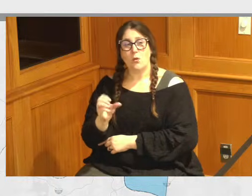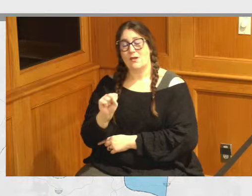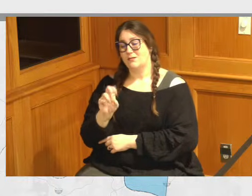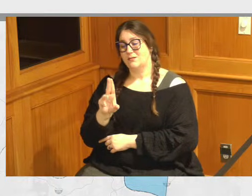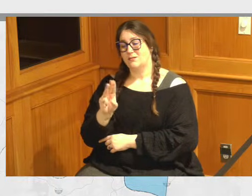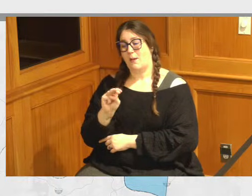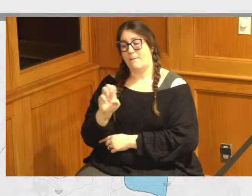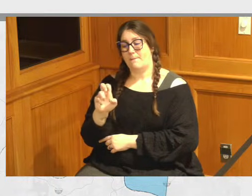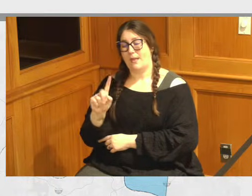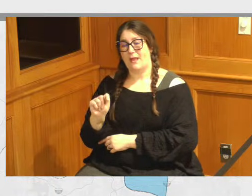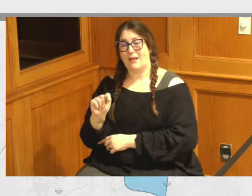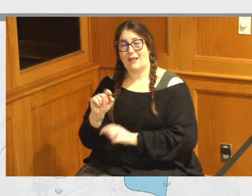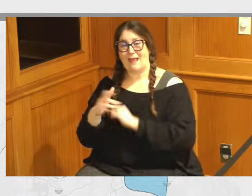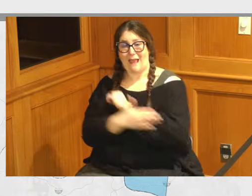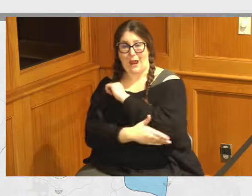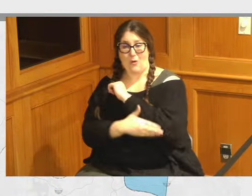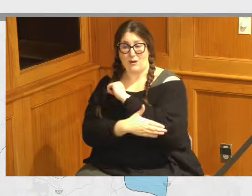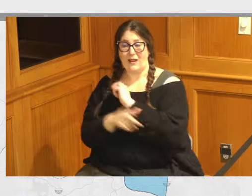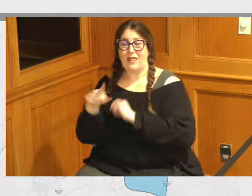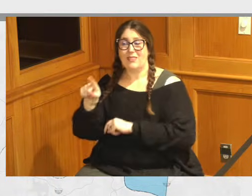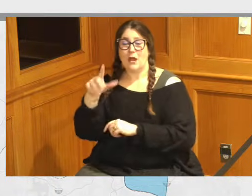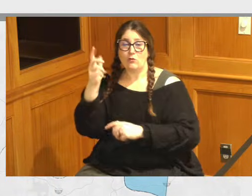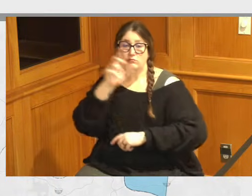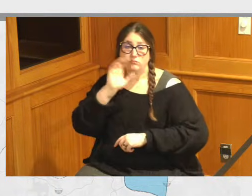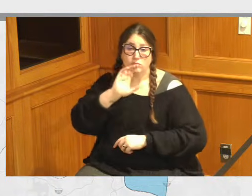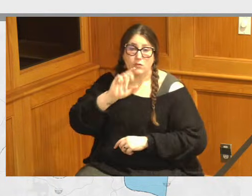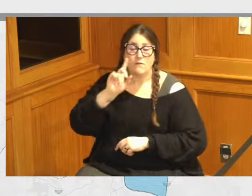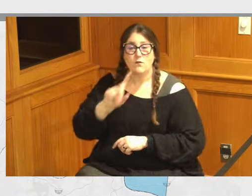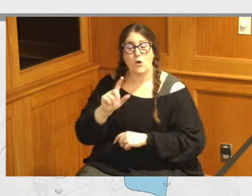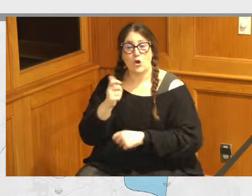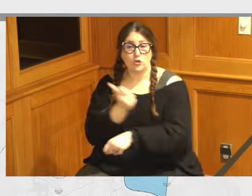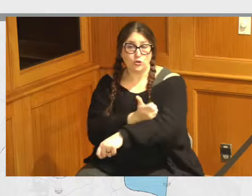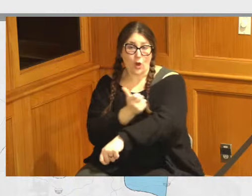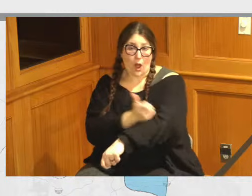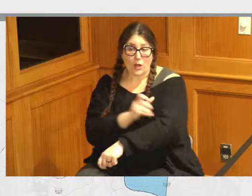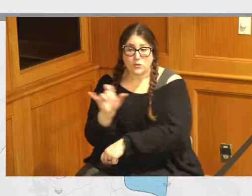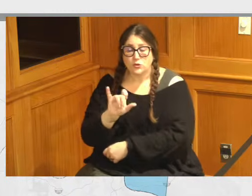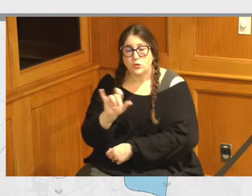actually looking for illicit drugs including methamphetamines, cocaine, and fentinyl. So,